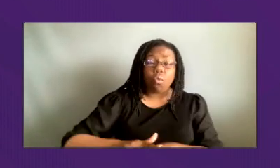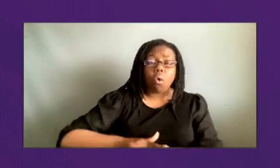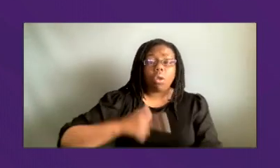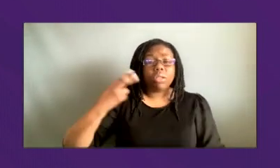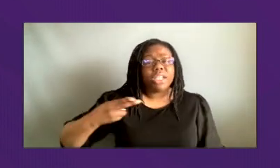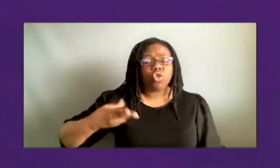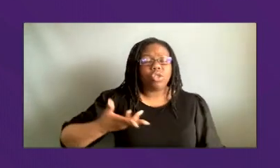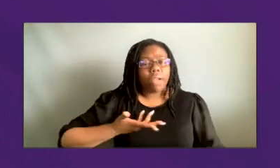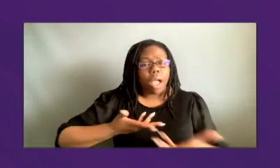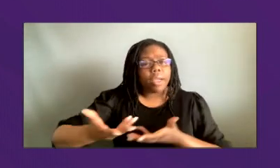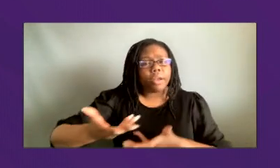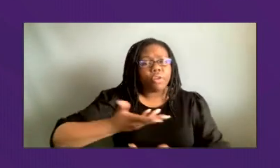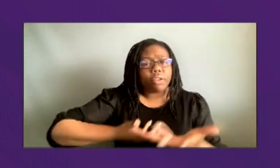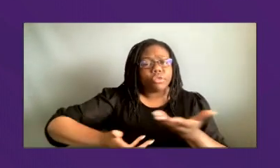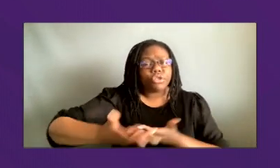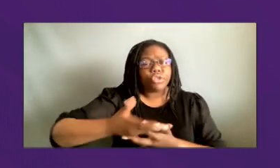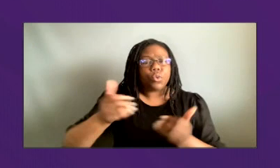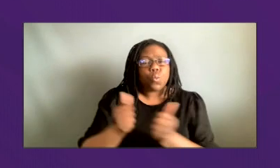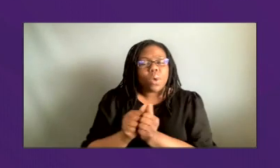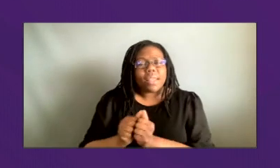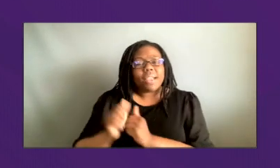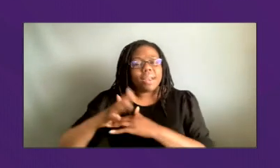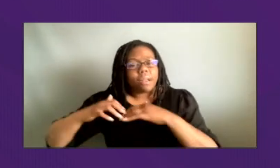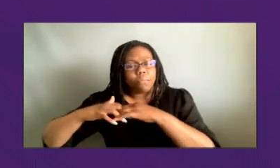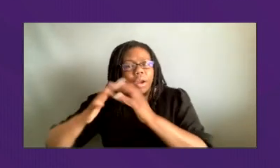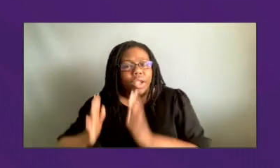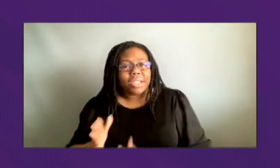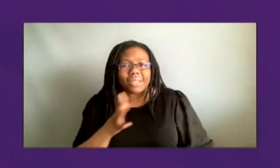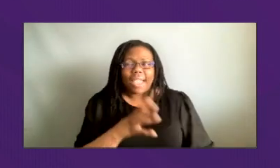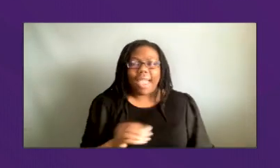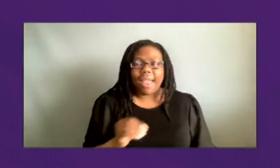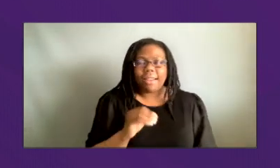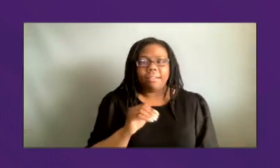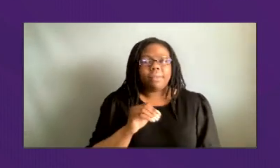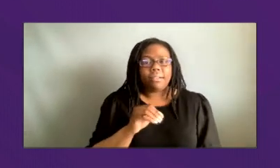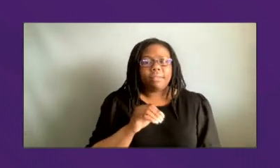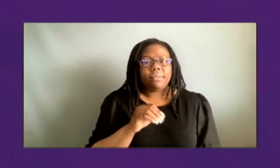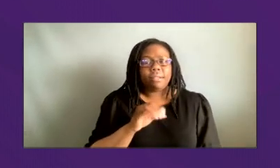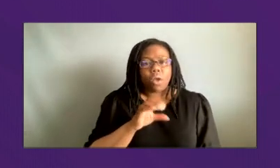not a single event that can easily be recreated. The meal that is ingrained in the American